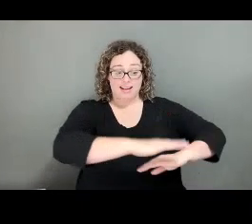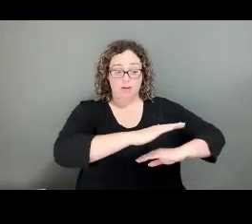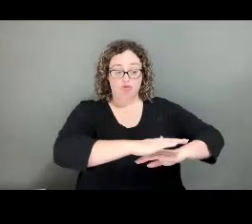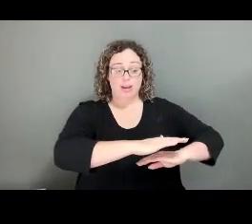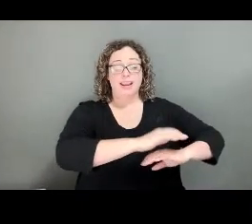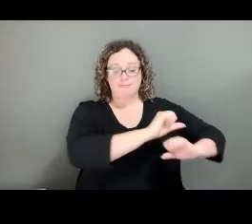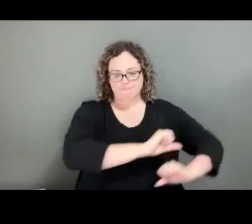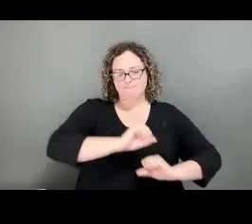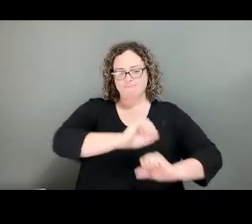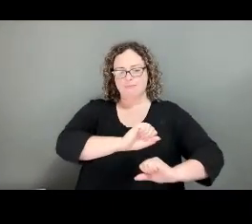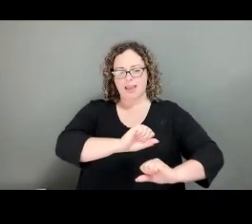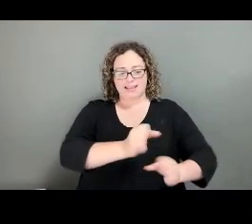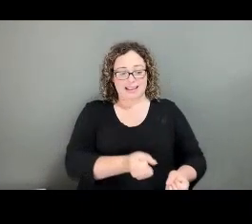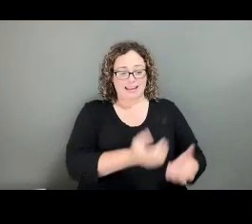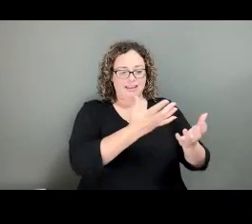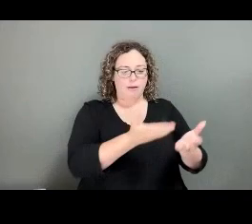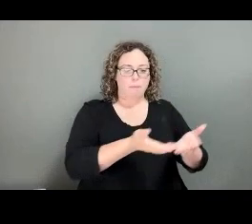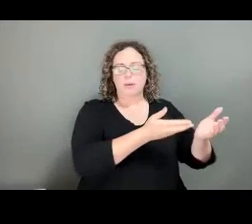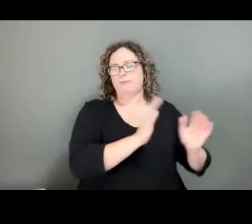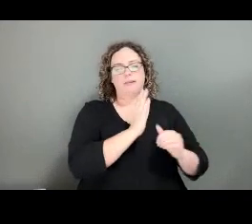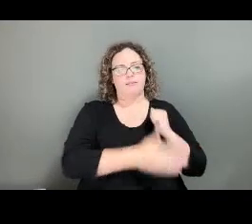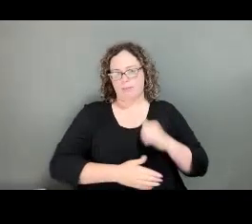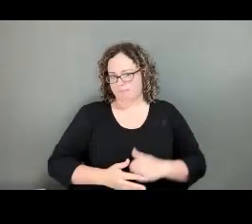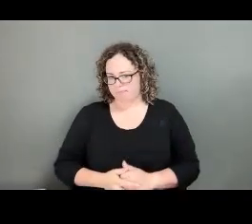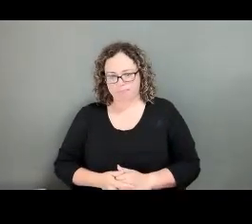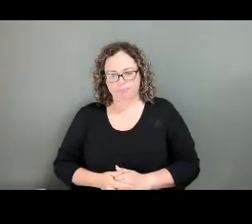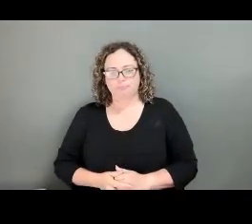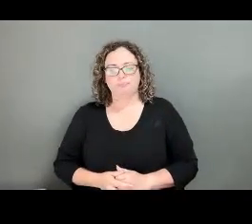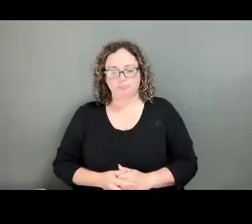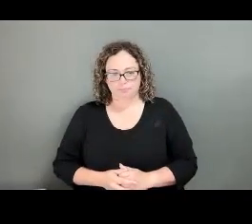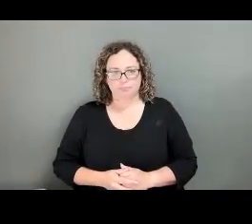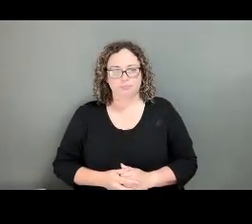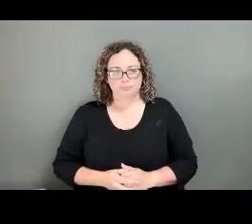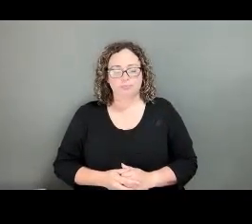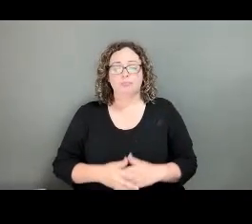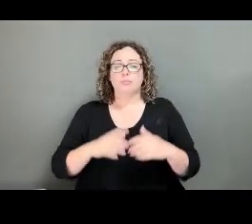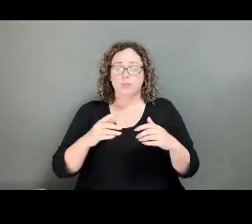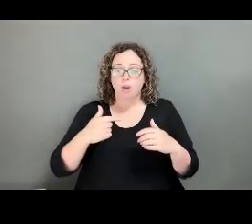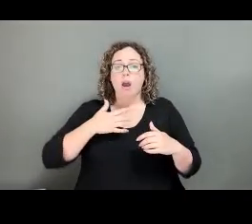We also want to acknowledge or do an acknowledgment of people with disability.